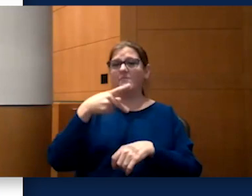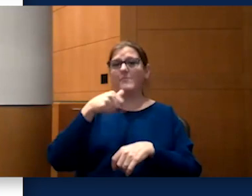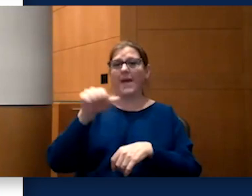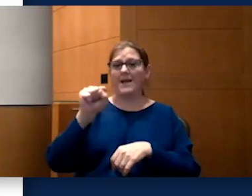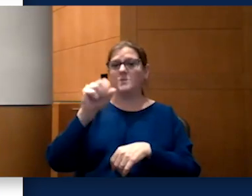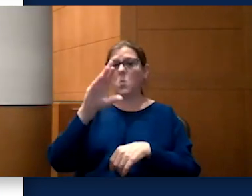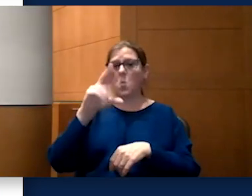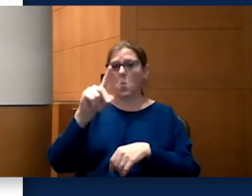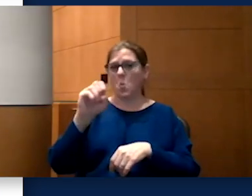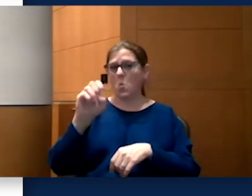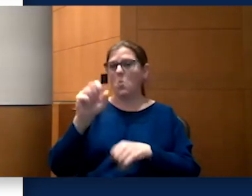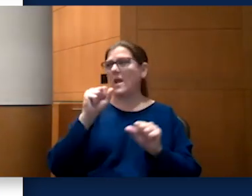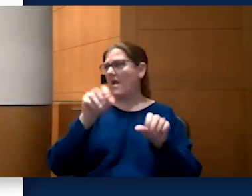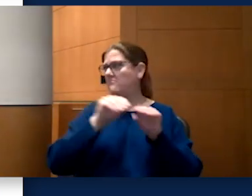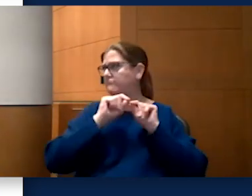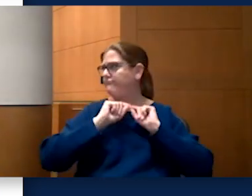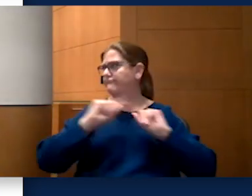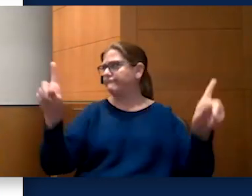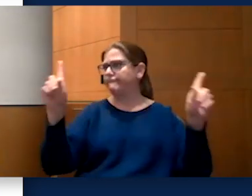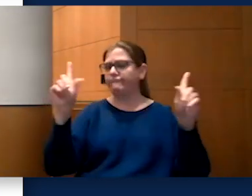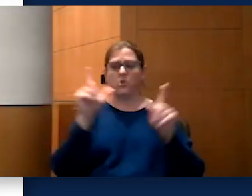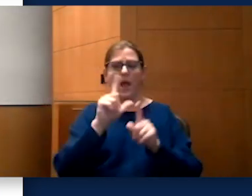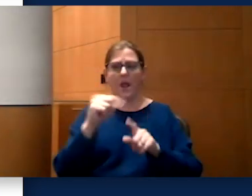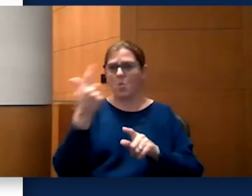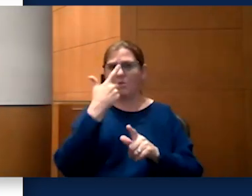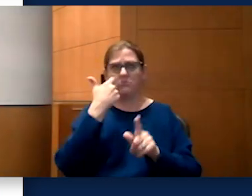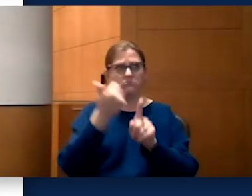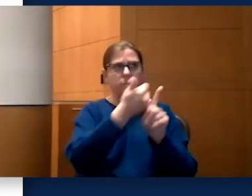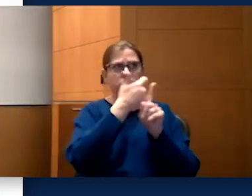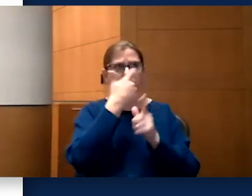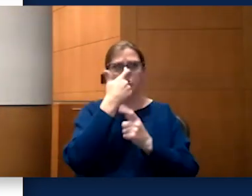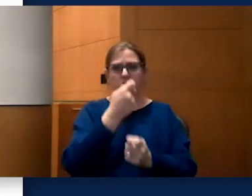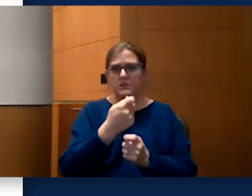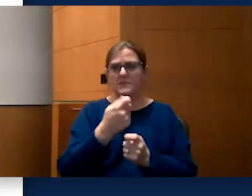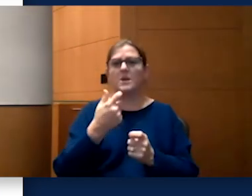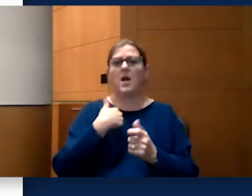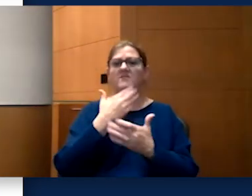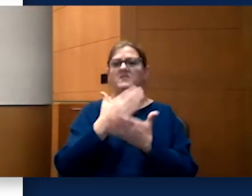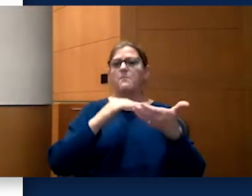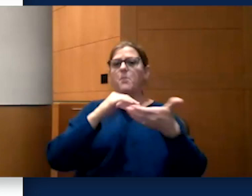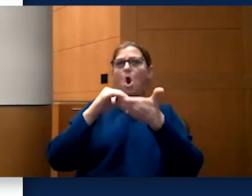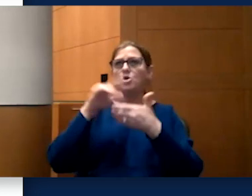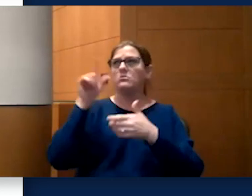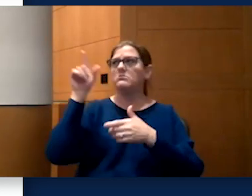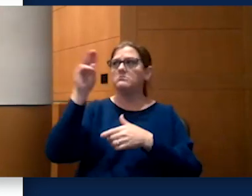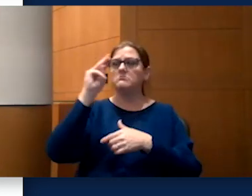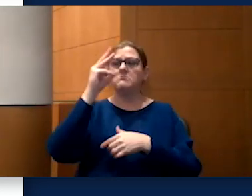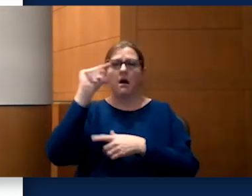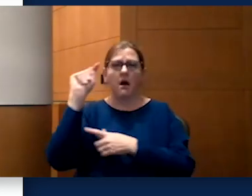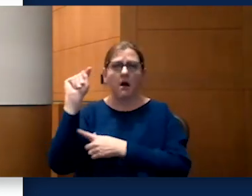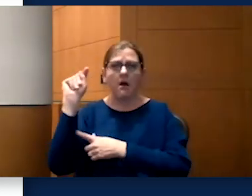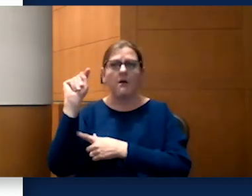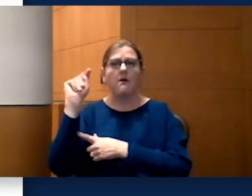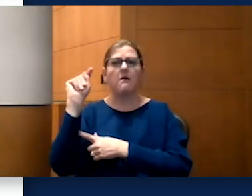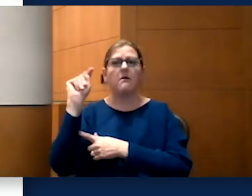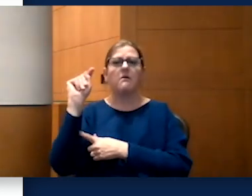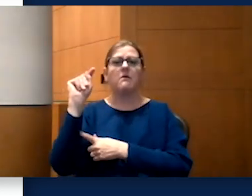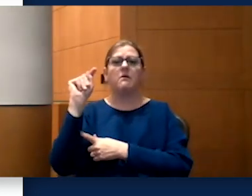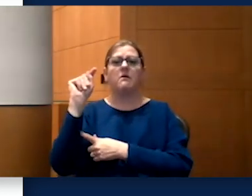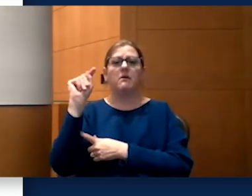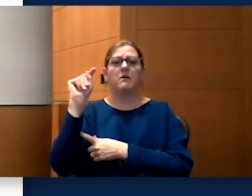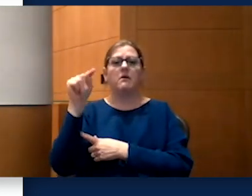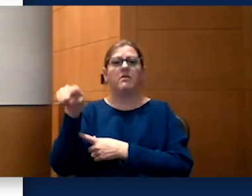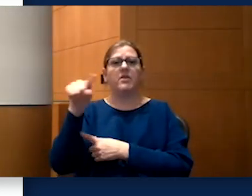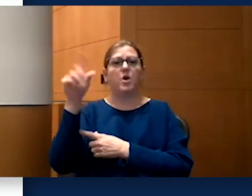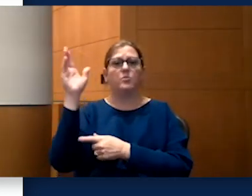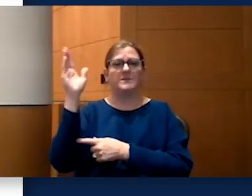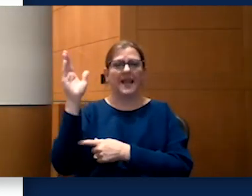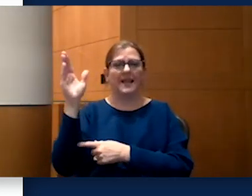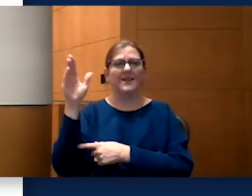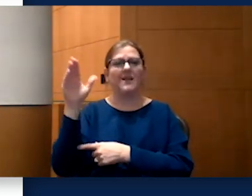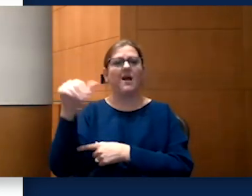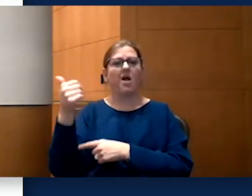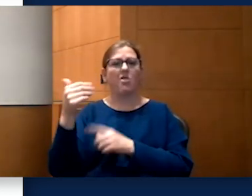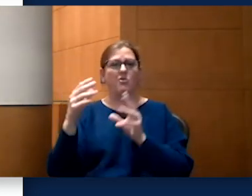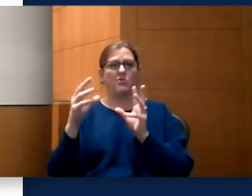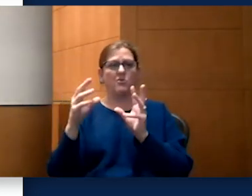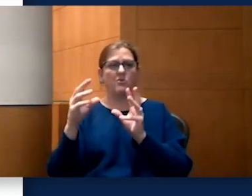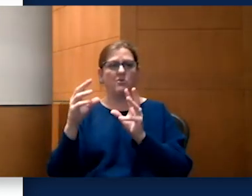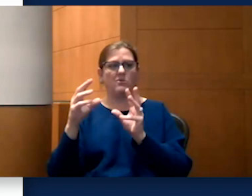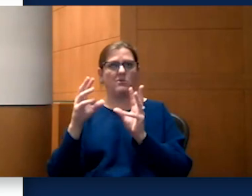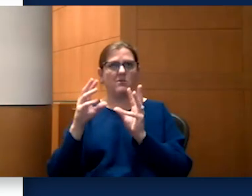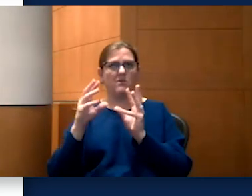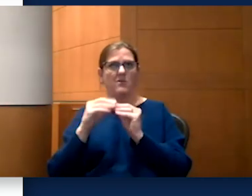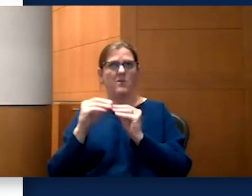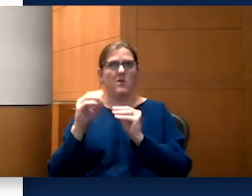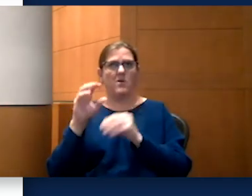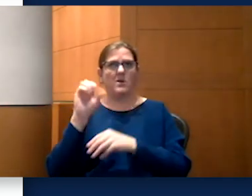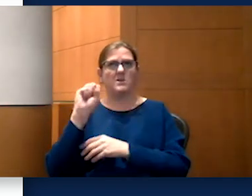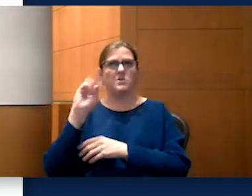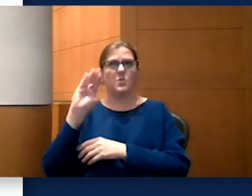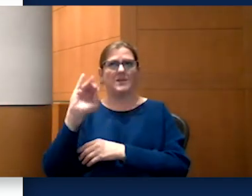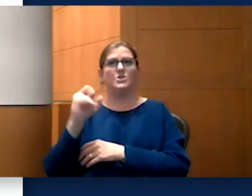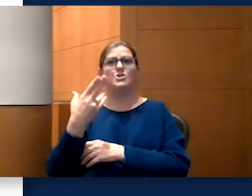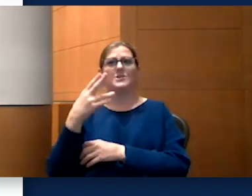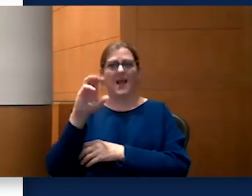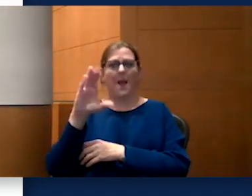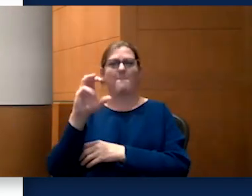We are trying to find ways. Like for example this week we're playing Rocket League which is open to anyone with a passcode. And we'll provide that passcode to get into our match during that time. We invited people from across the nation. We have some partners over at Mott. They're presenting at Twitch Con this week and we invited them to engage with us.